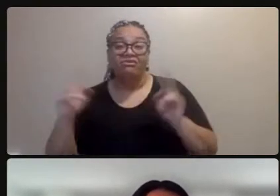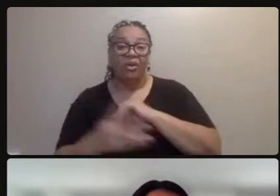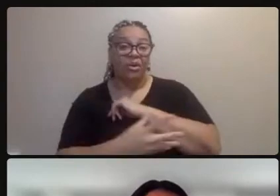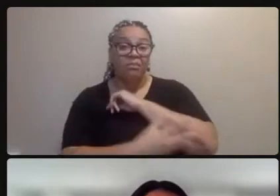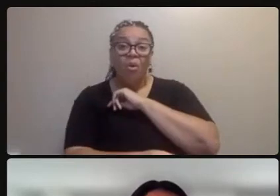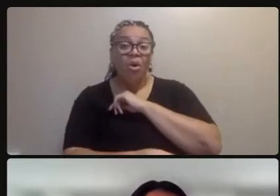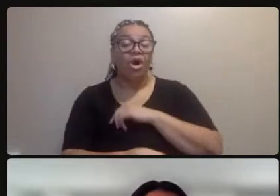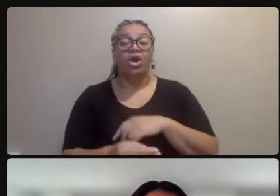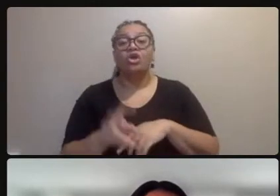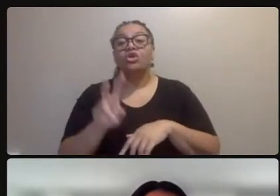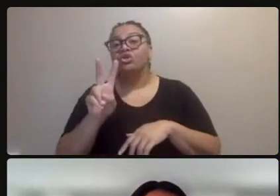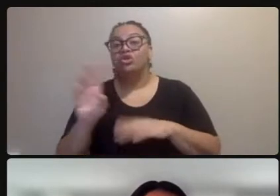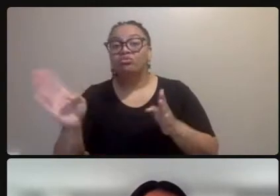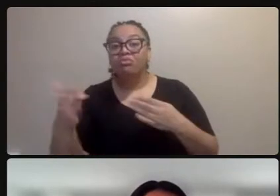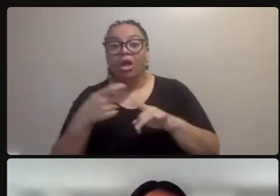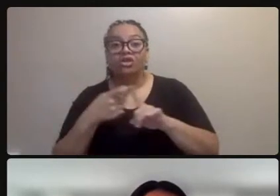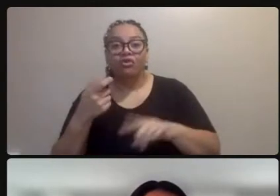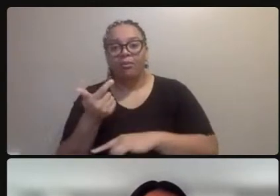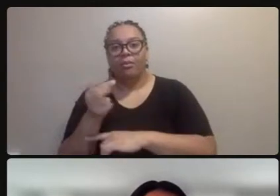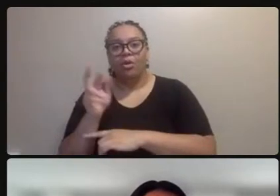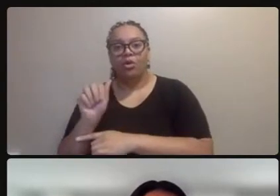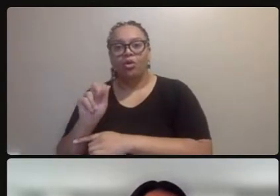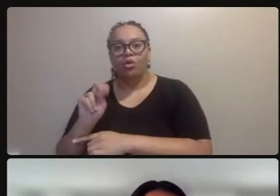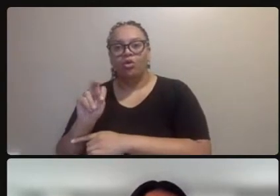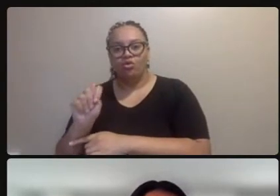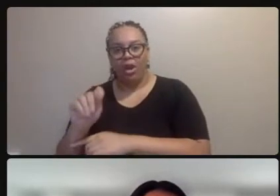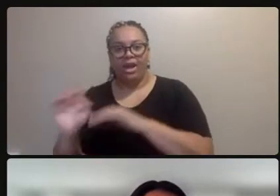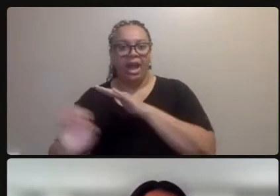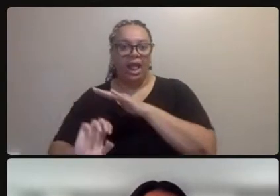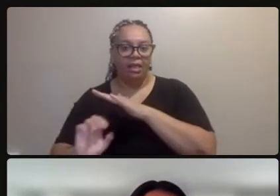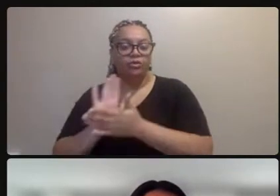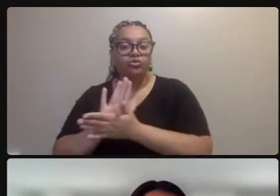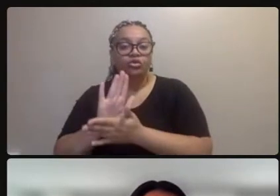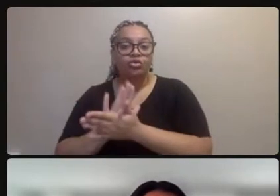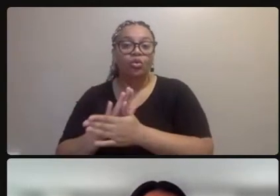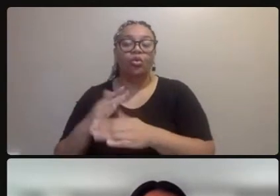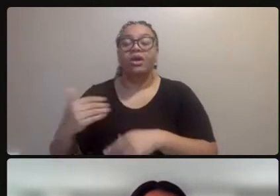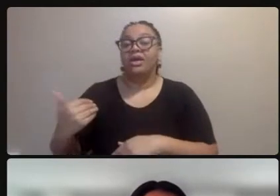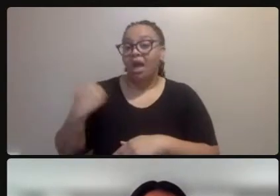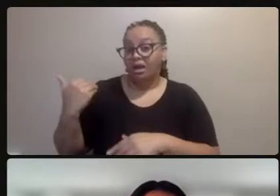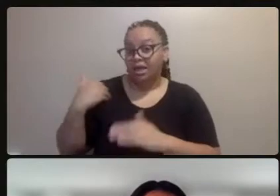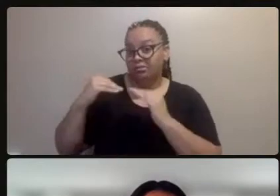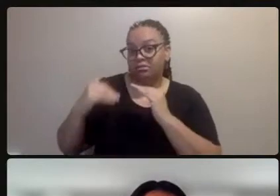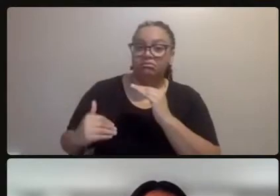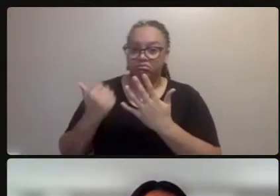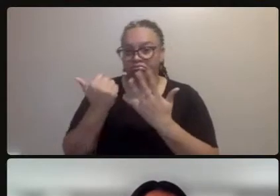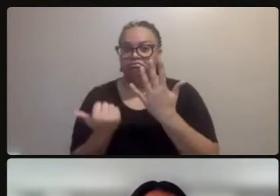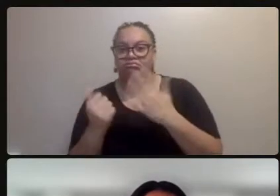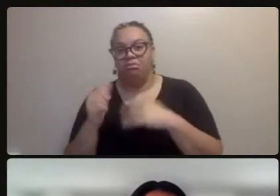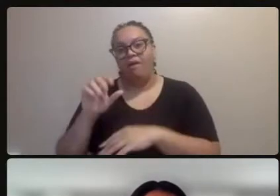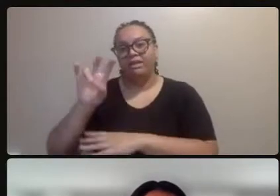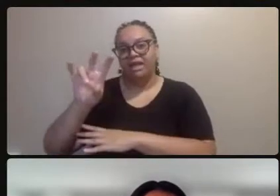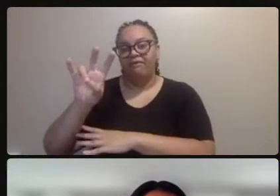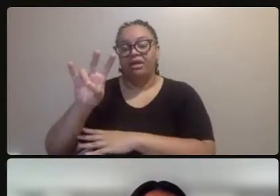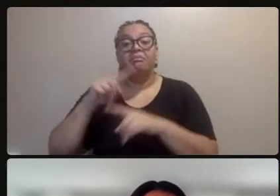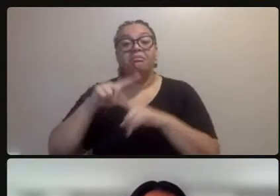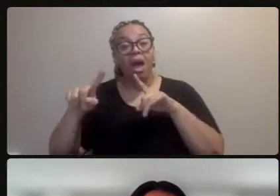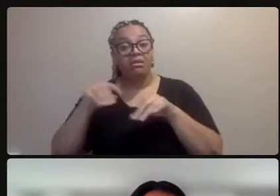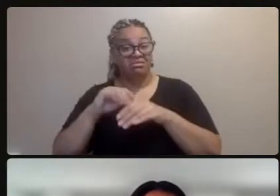OUR OWN PERSPECTIVES. I GREW UP REALLY POOR TWO